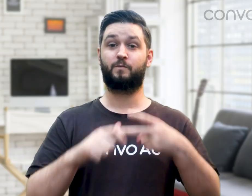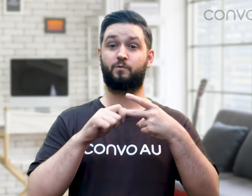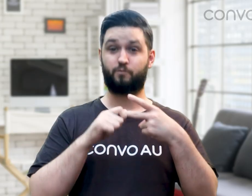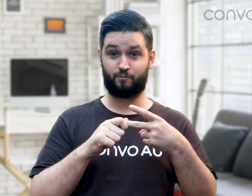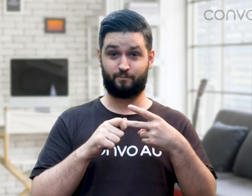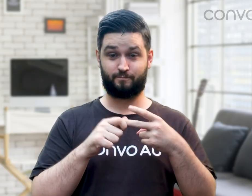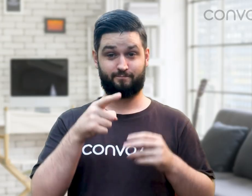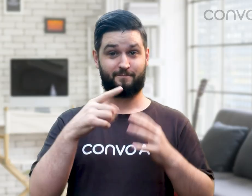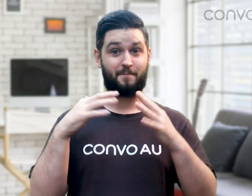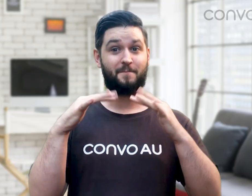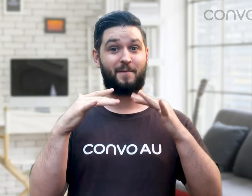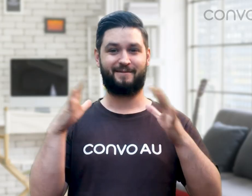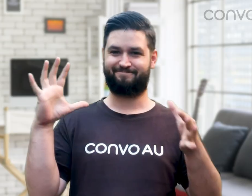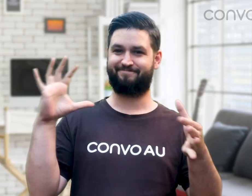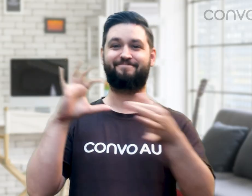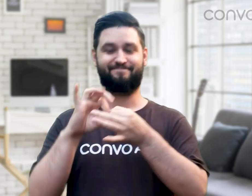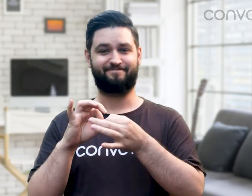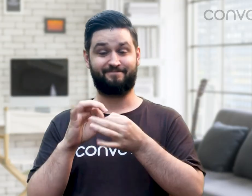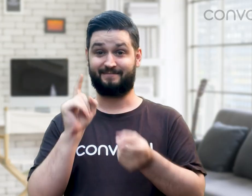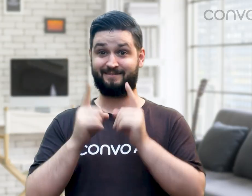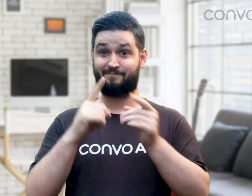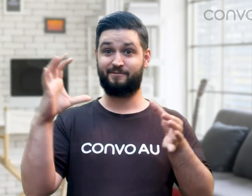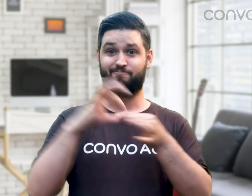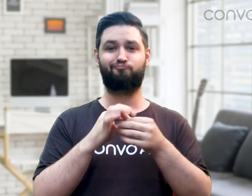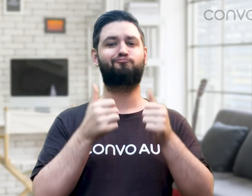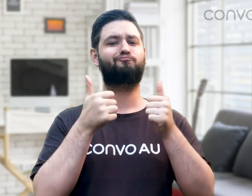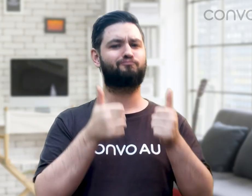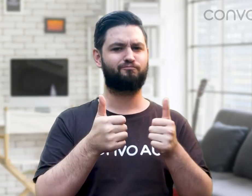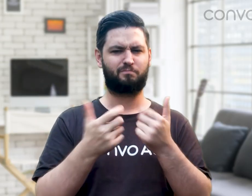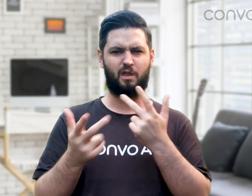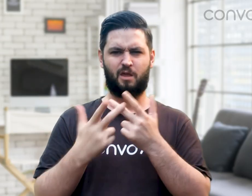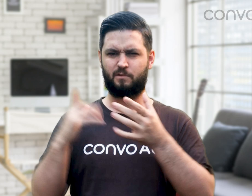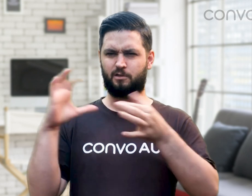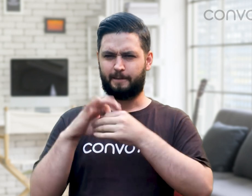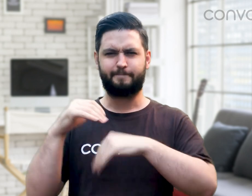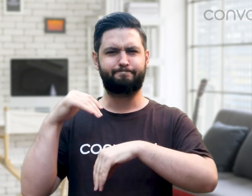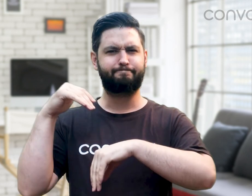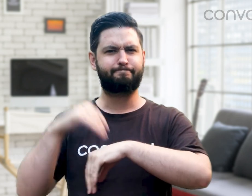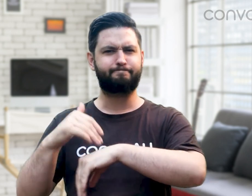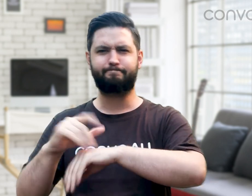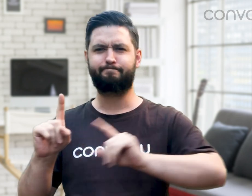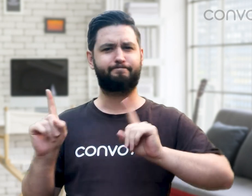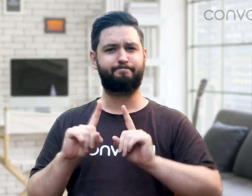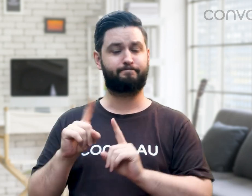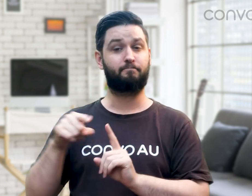2. When you are connected to the internet via WiFi you will notice that some connections are fine, while others have trouble connecting.